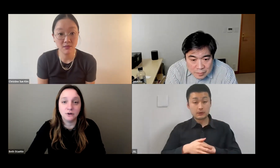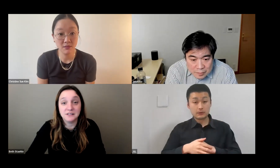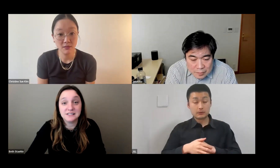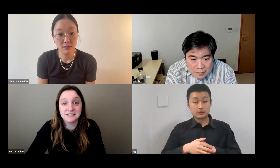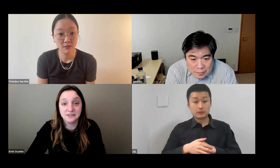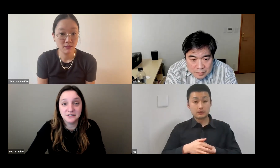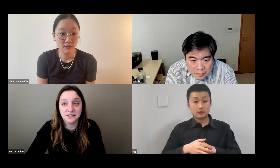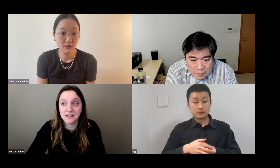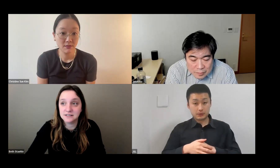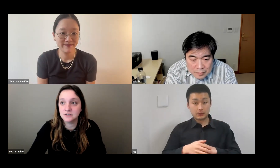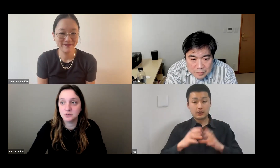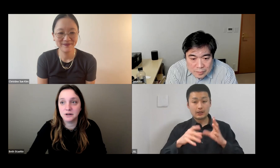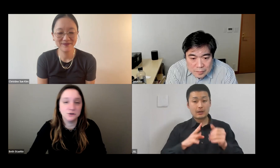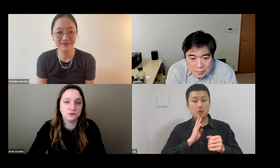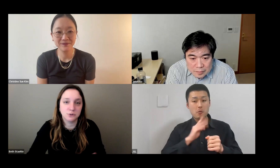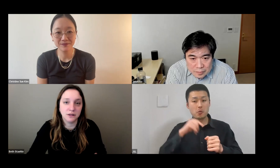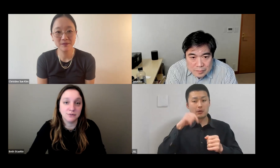That's still the case in 2023.